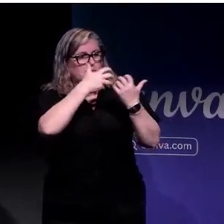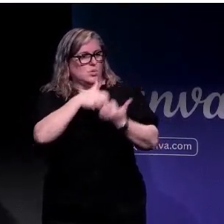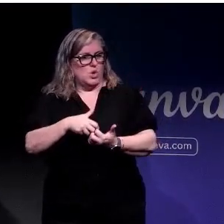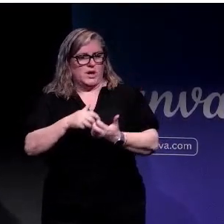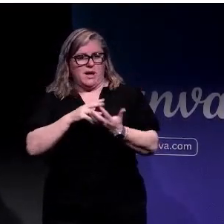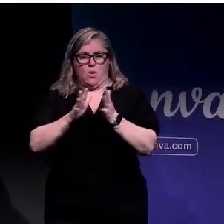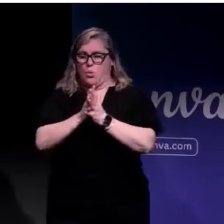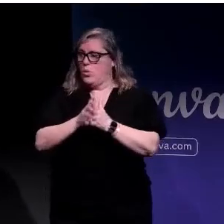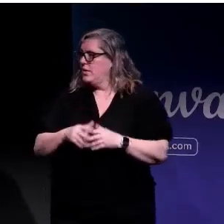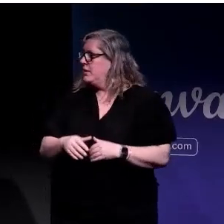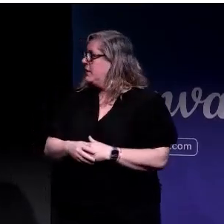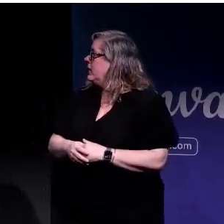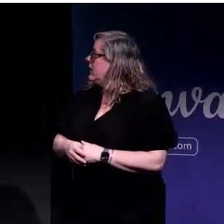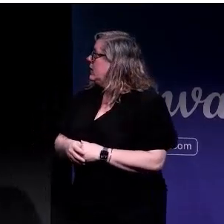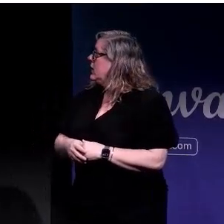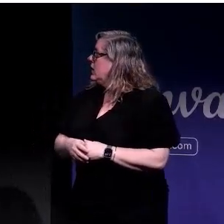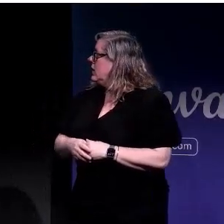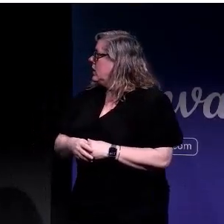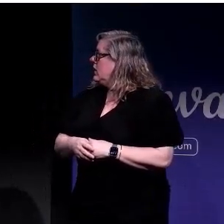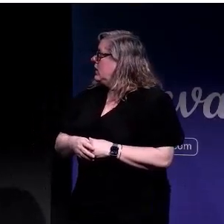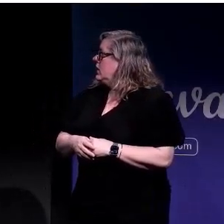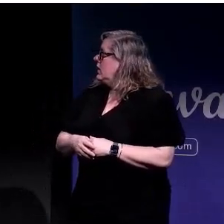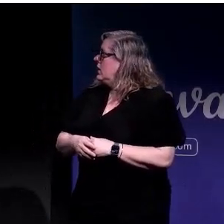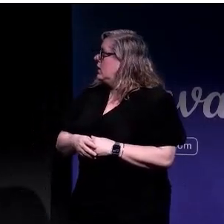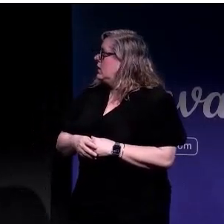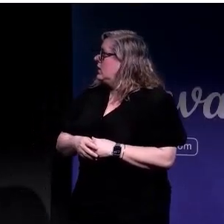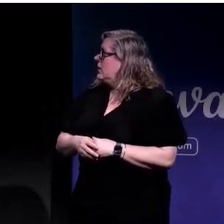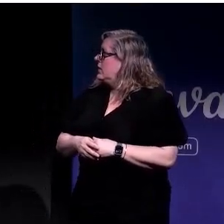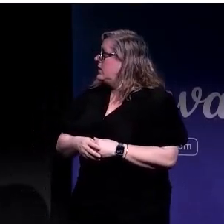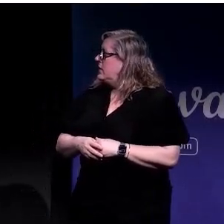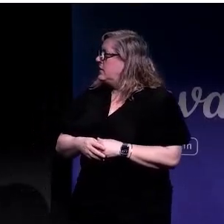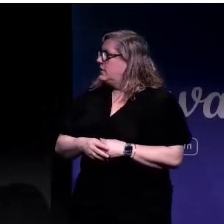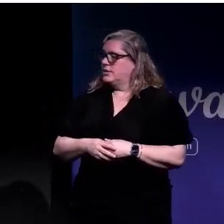Okay. I now want to move on to talking about intoxication.